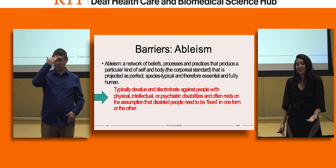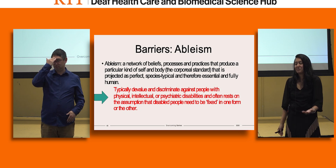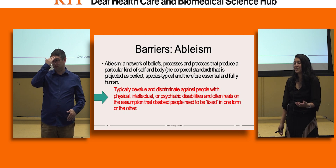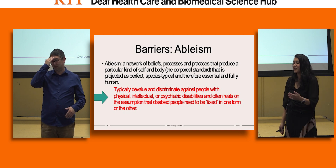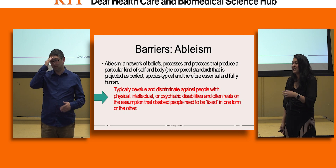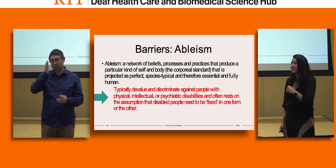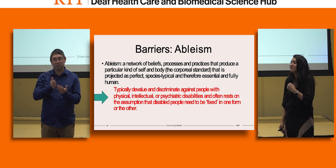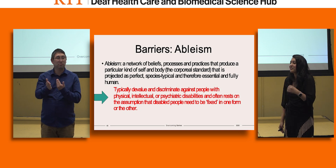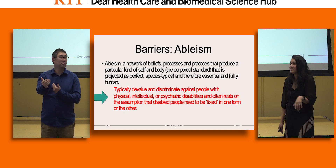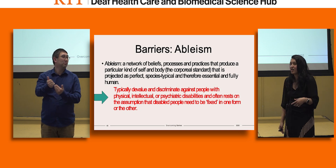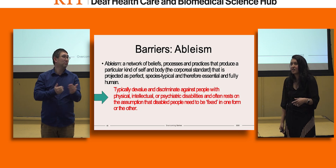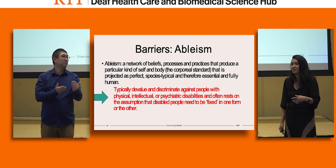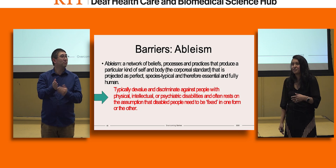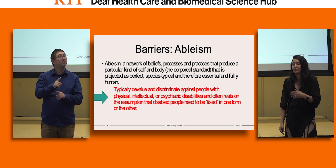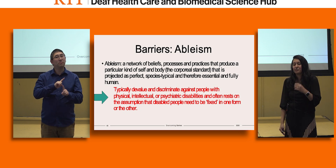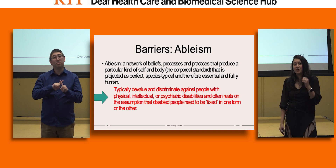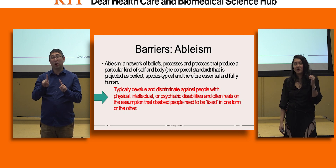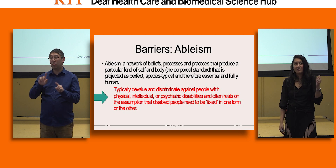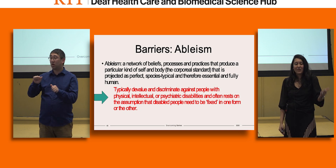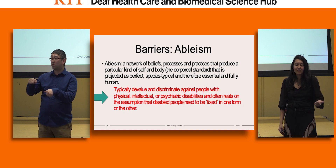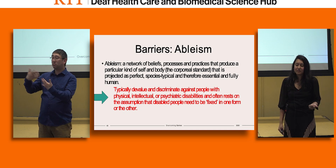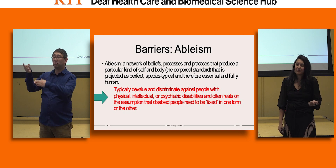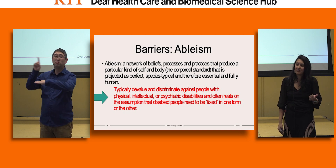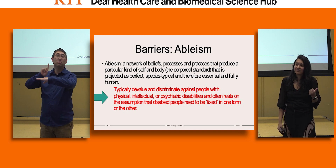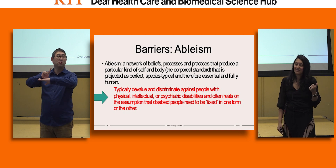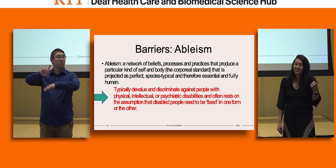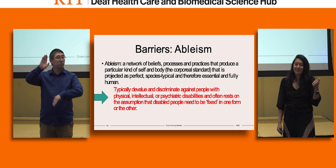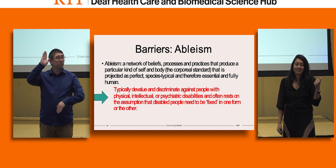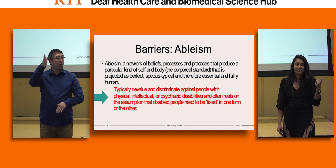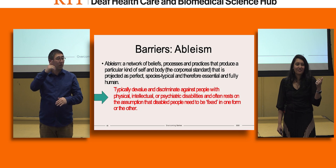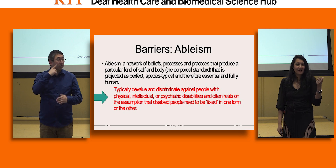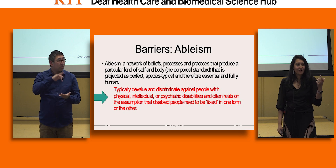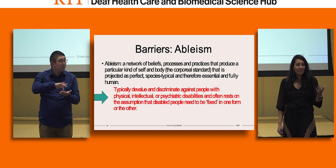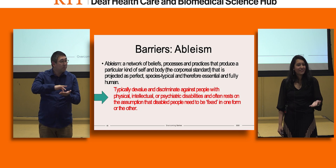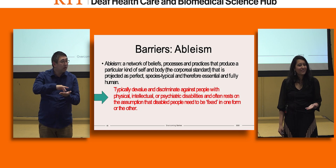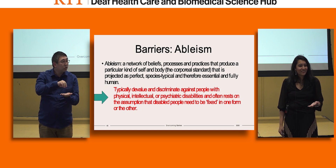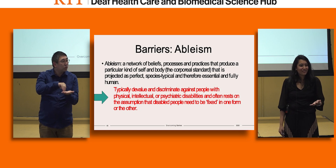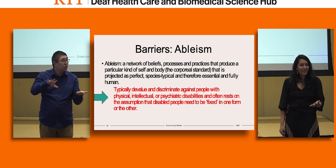but when I give this talk to medical students and residents and fellows,